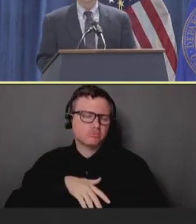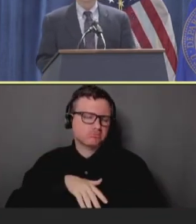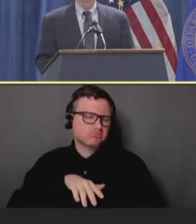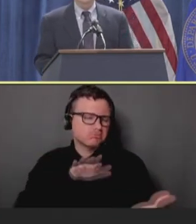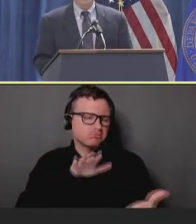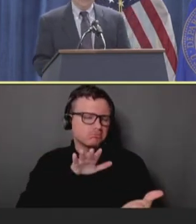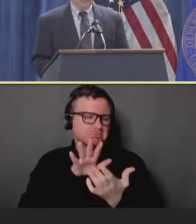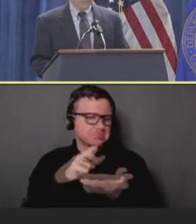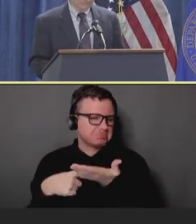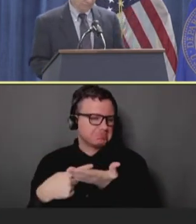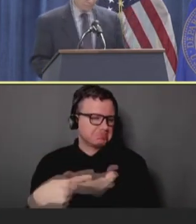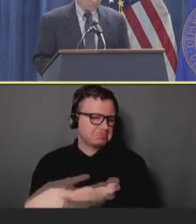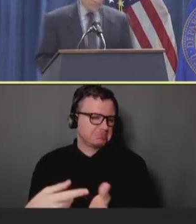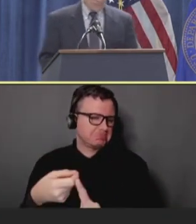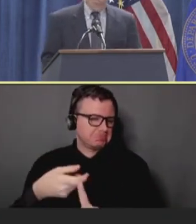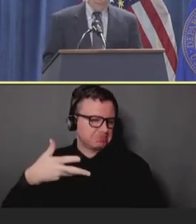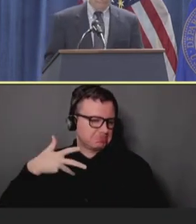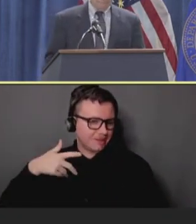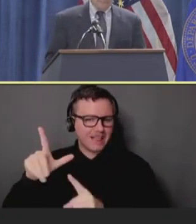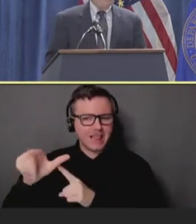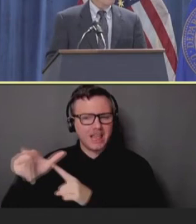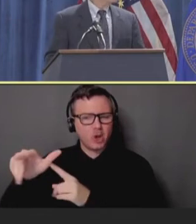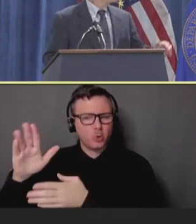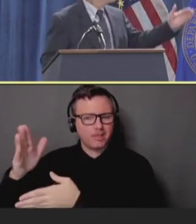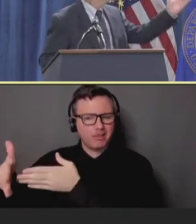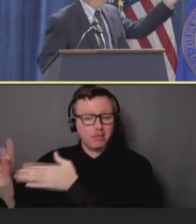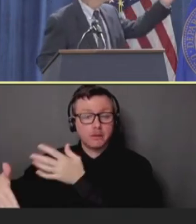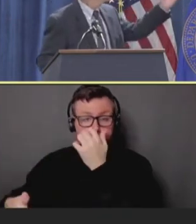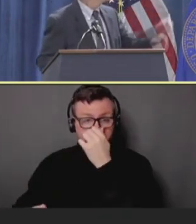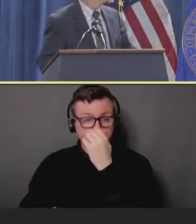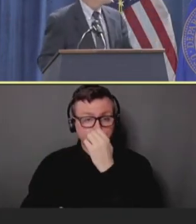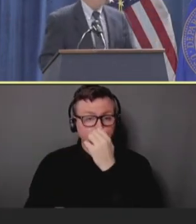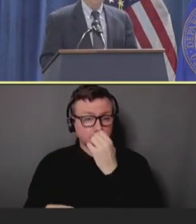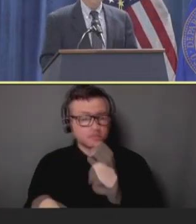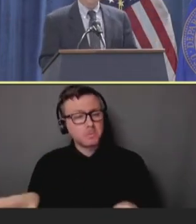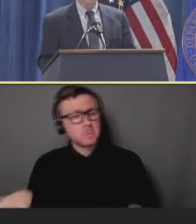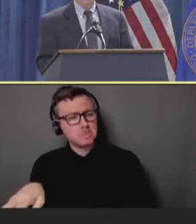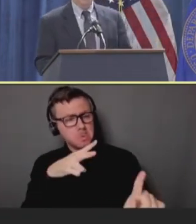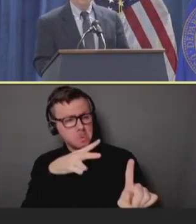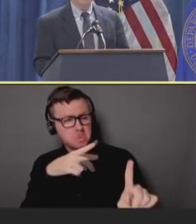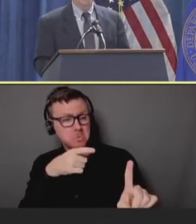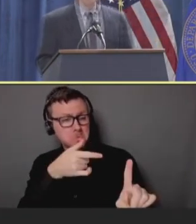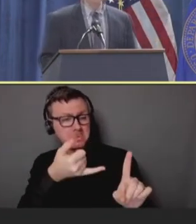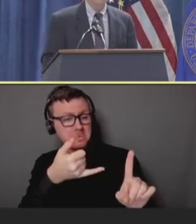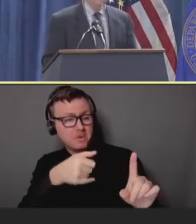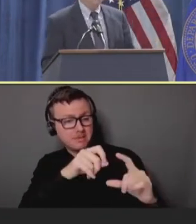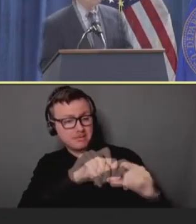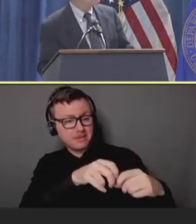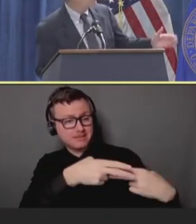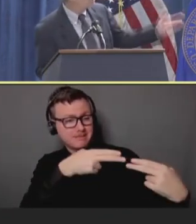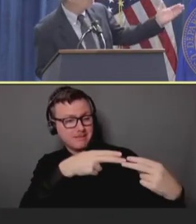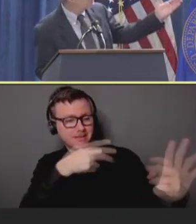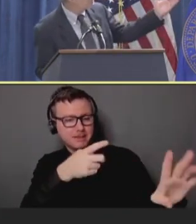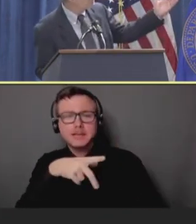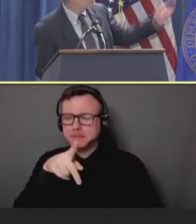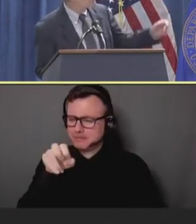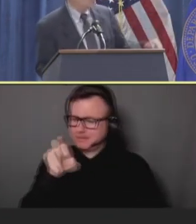end, so thank you. When you look at this particular slide, and Peter [phonetic sp] knows it very, very well,